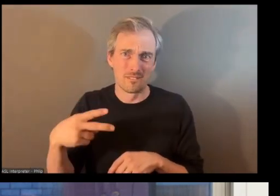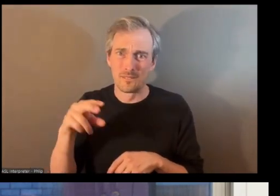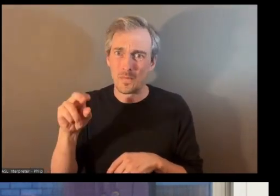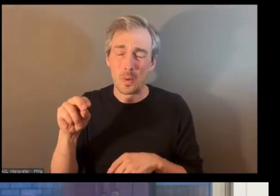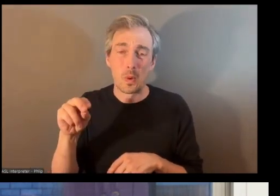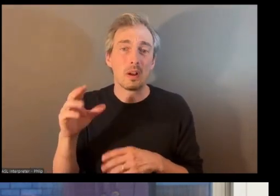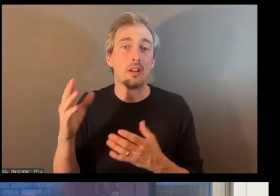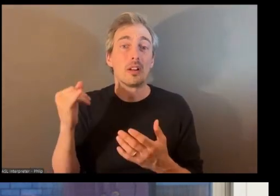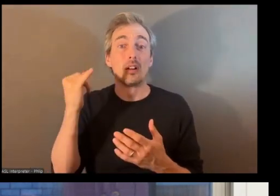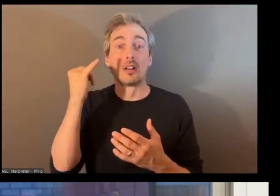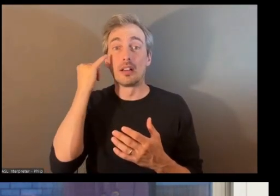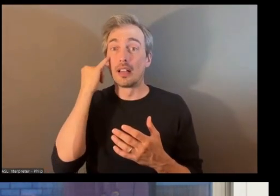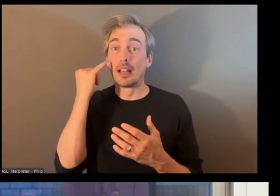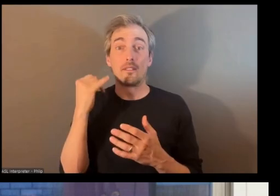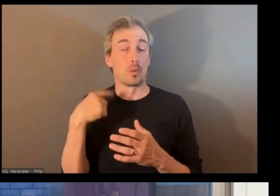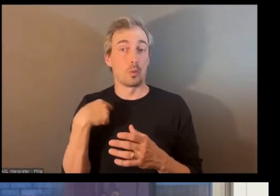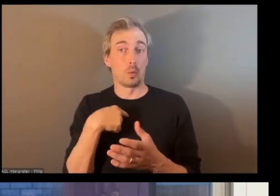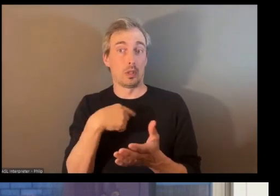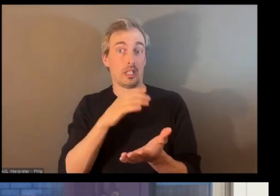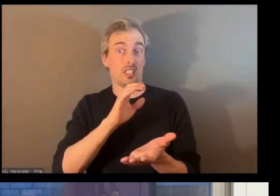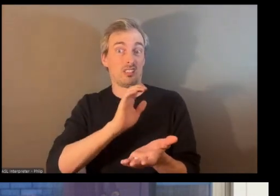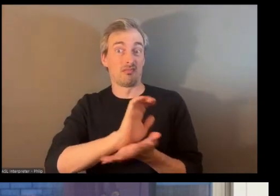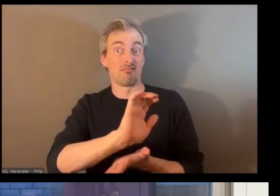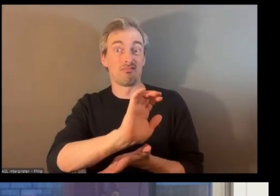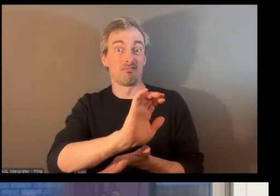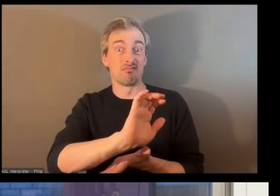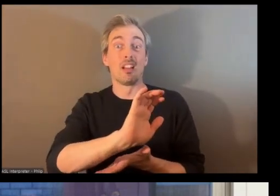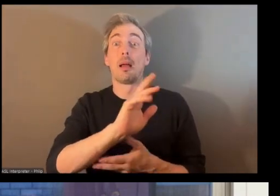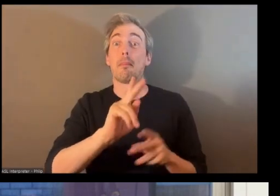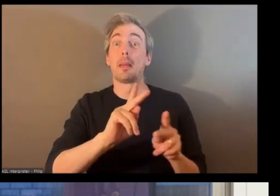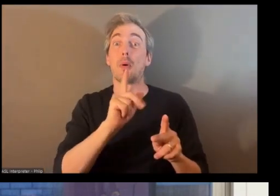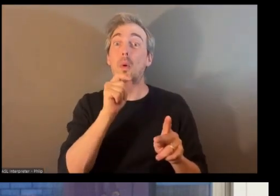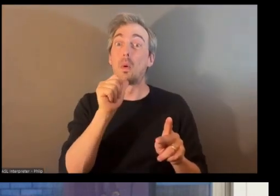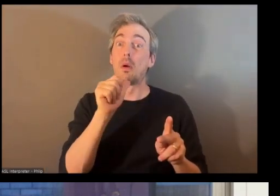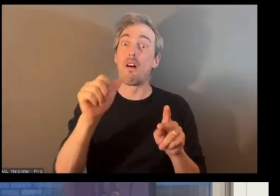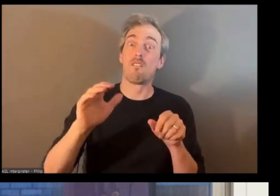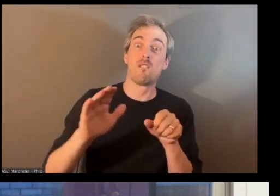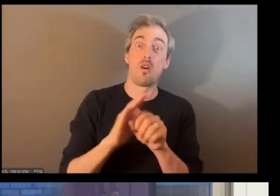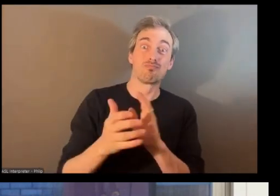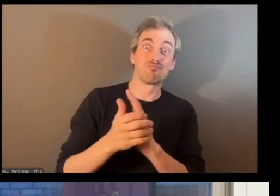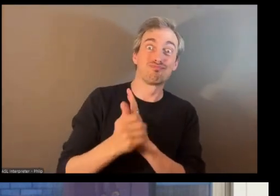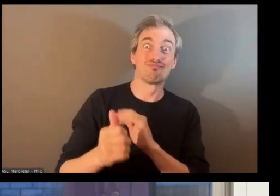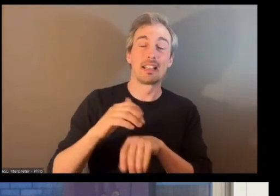And we can lose our potential users, customers, clients, or we can put